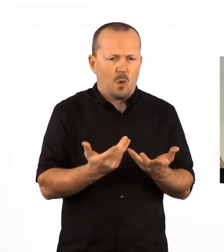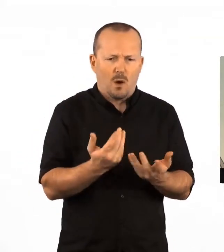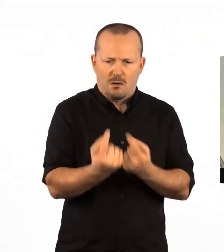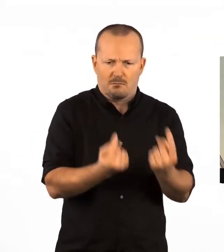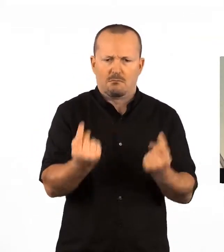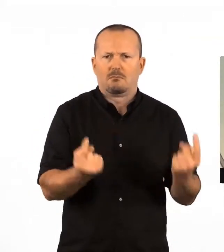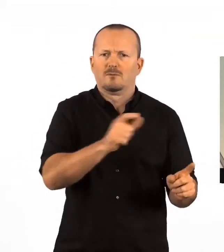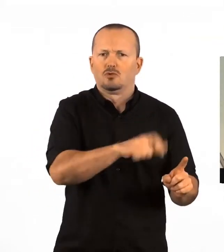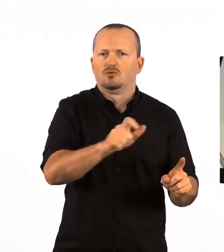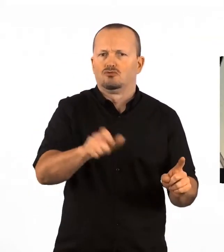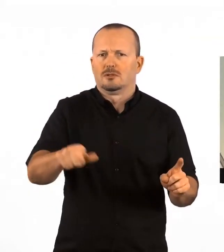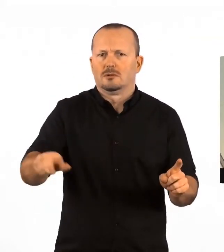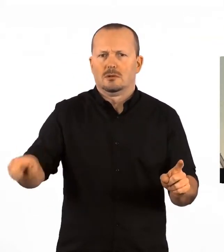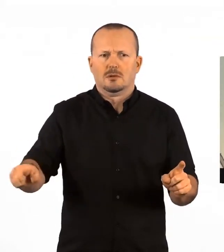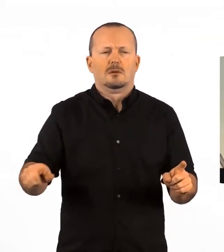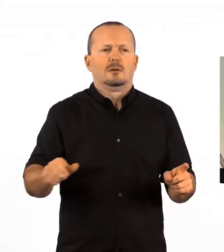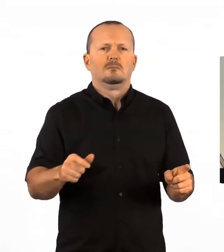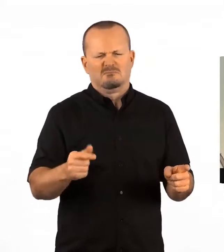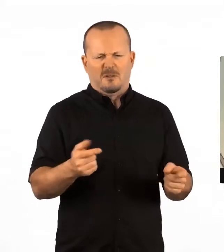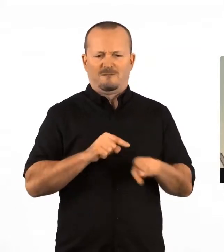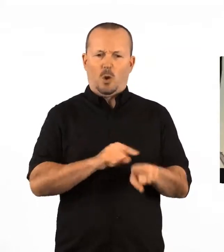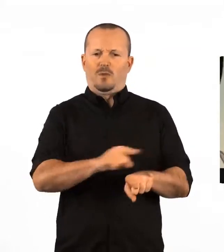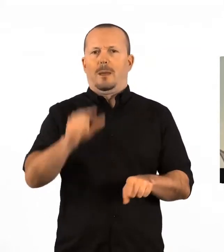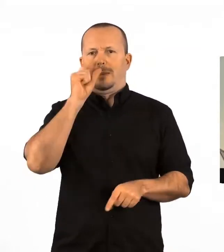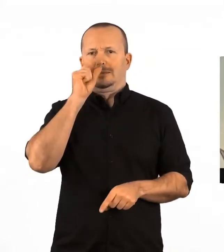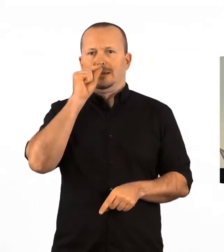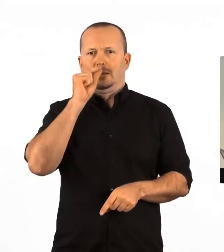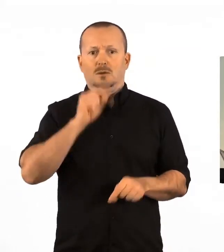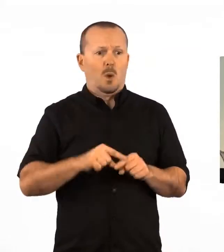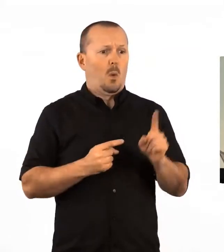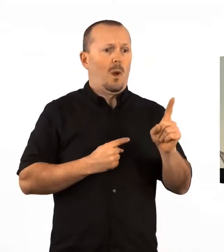cope with, the responsibilities are great. For us Cameron was allowed to hold the list,